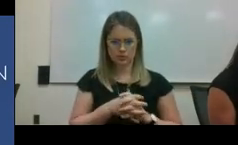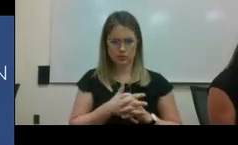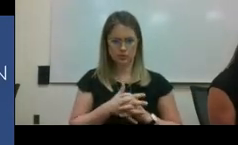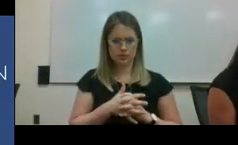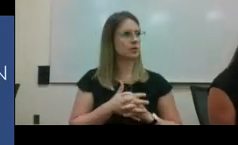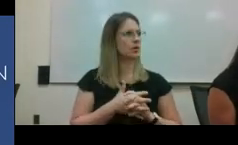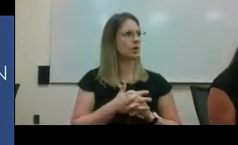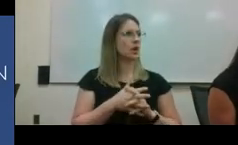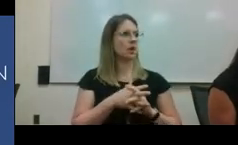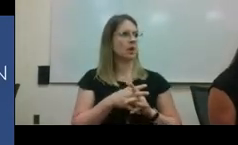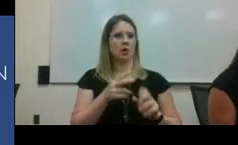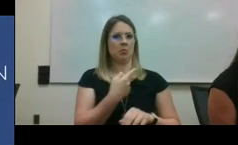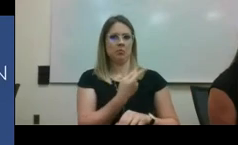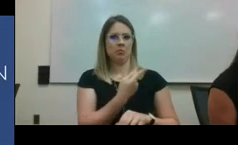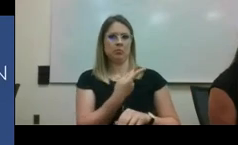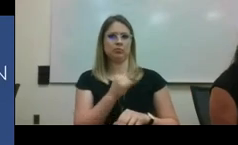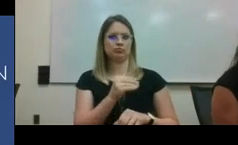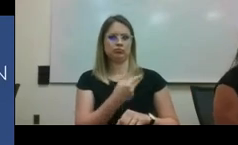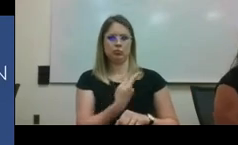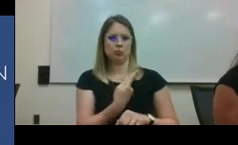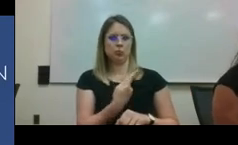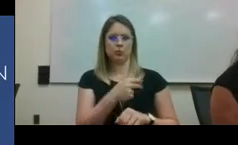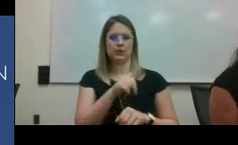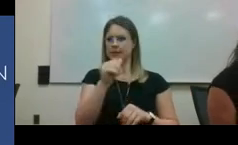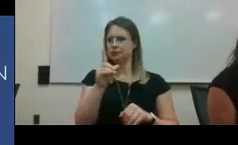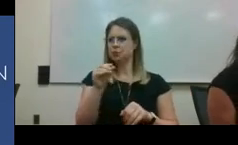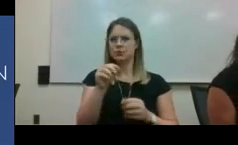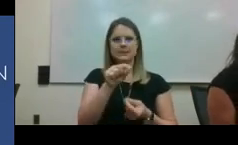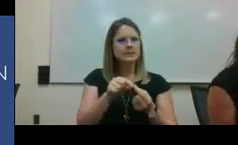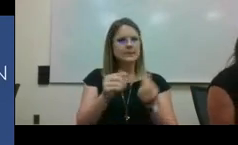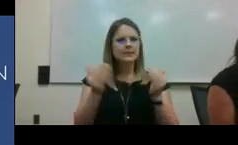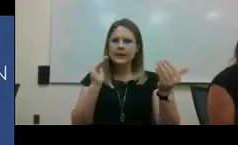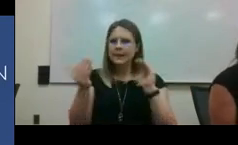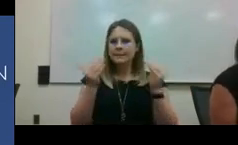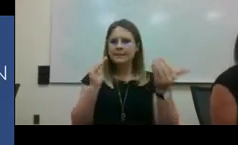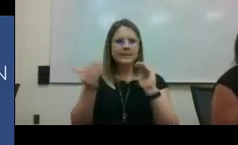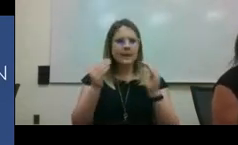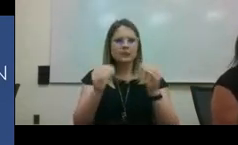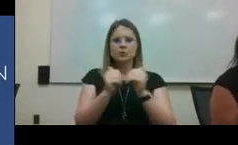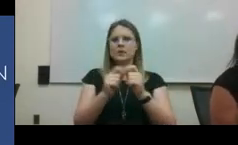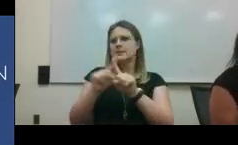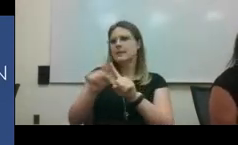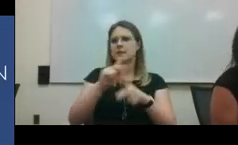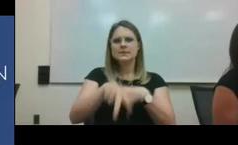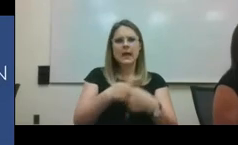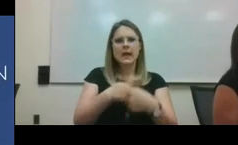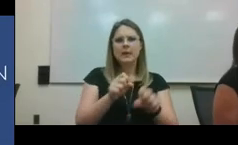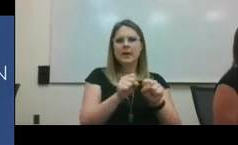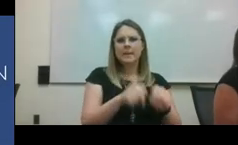We didn't do any specific comparisons of different types of abilities or hearing loss or experiences of that.